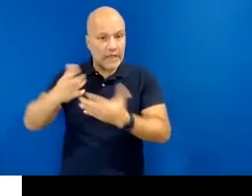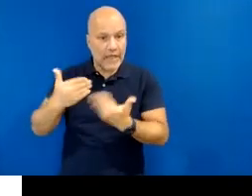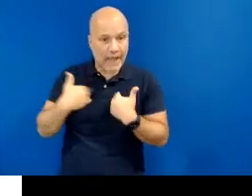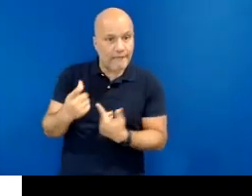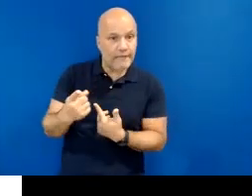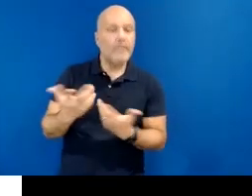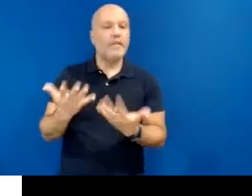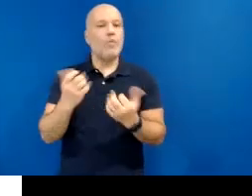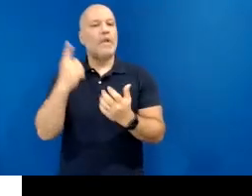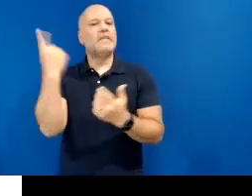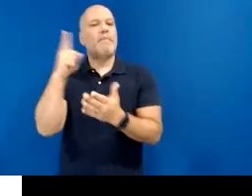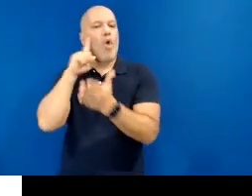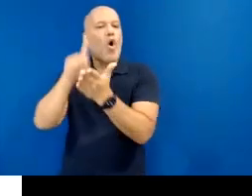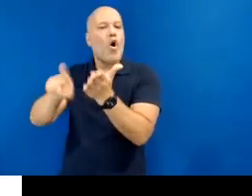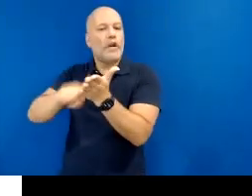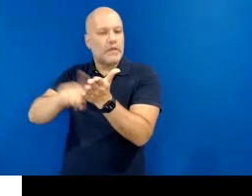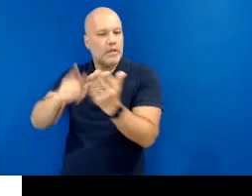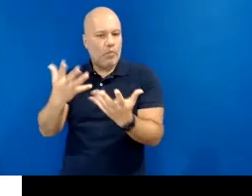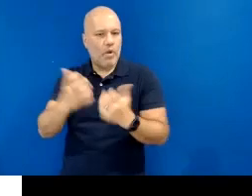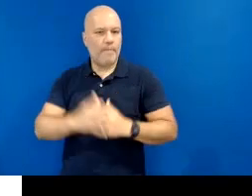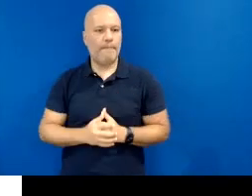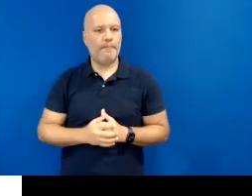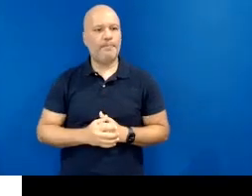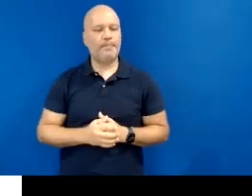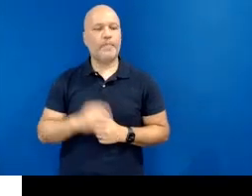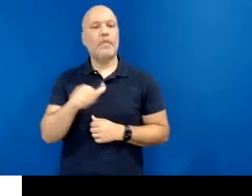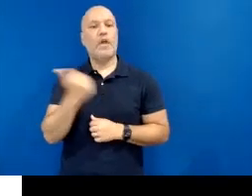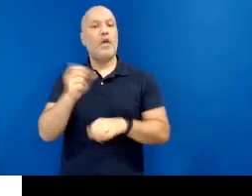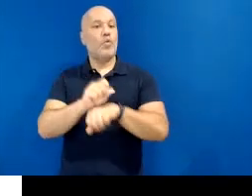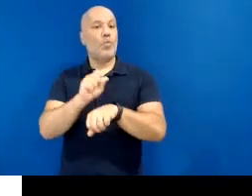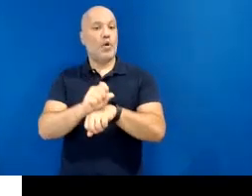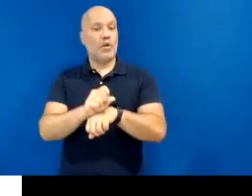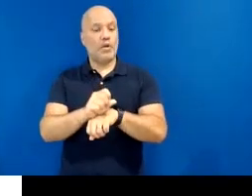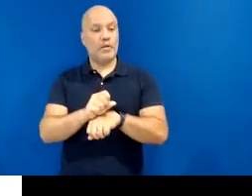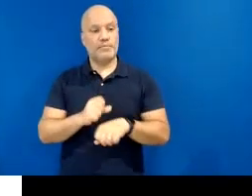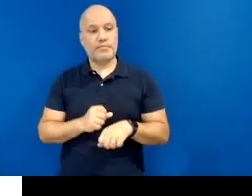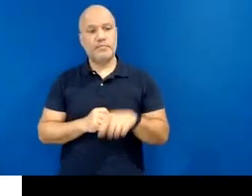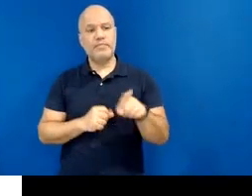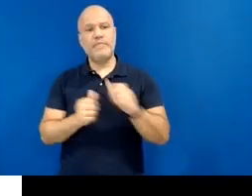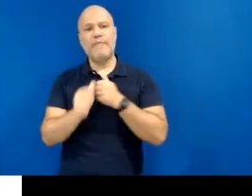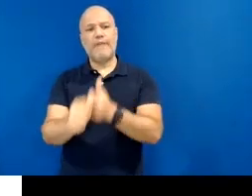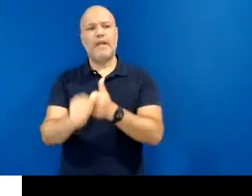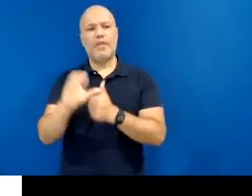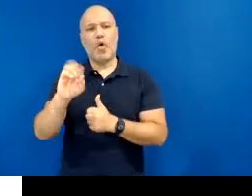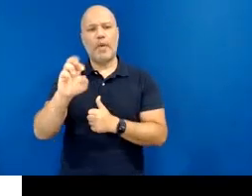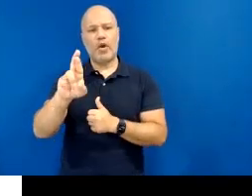The other work that guides this OER analysis is the social justice framework